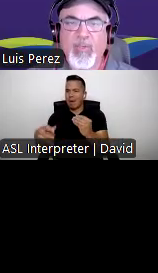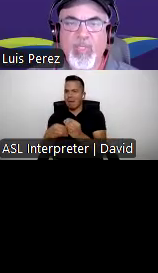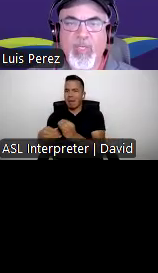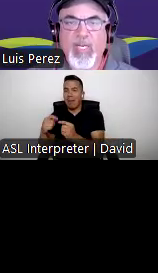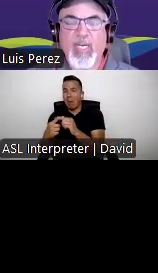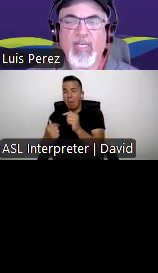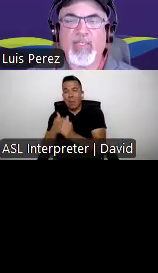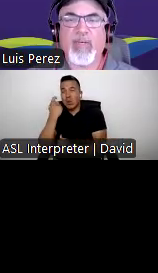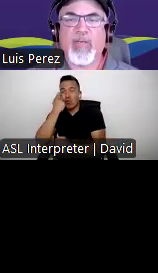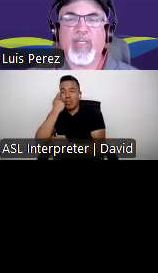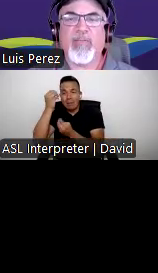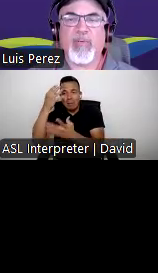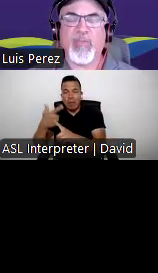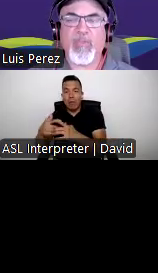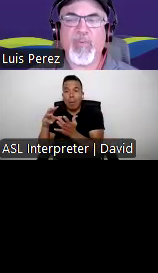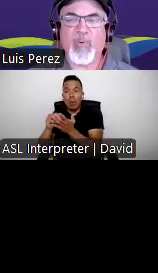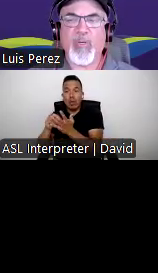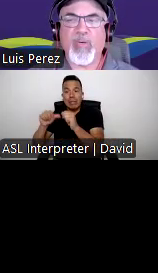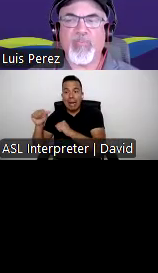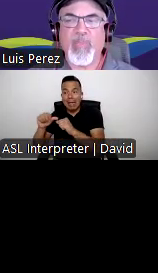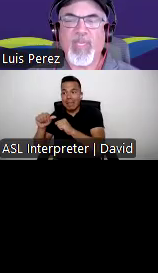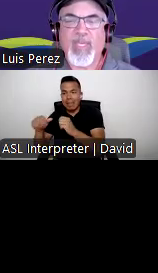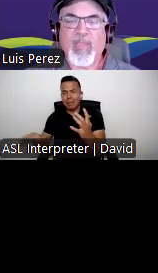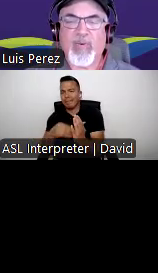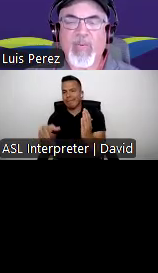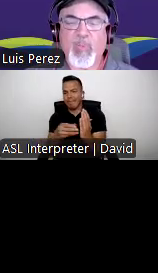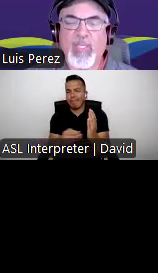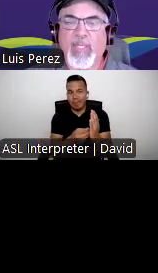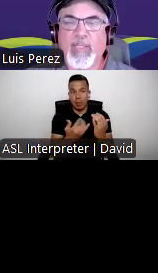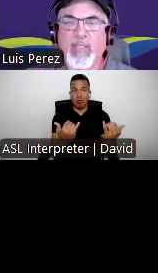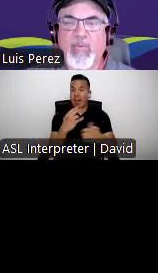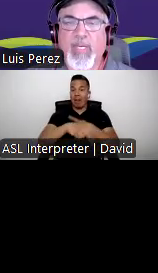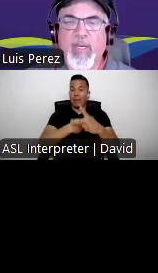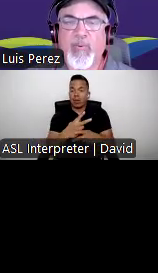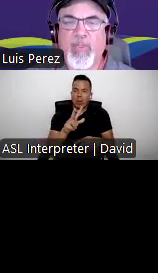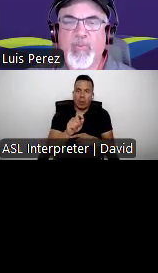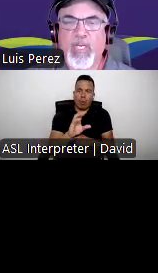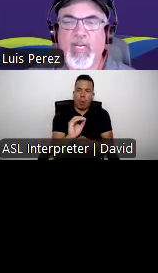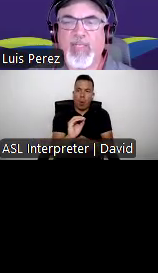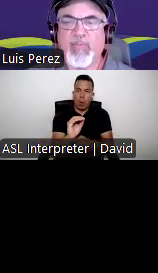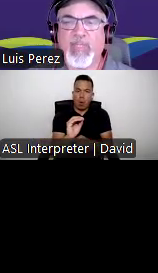UDL Guidelines are currently at version 3.0, and they're represented as a grid with three columns